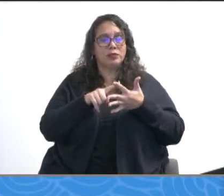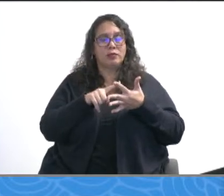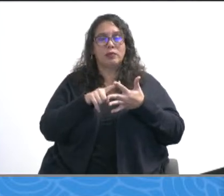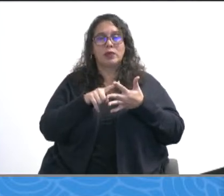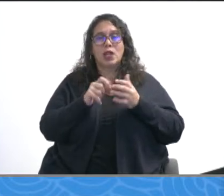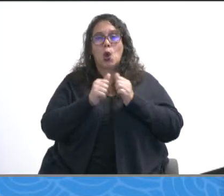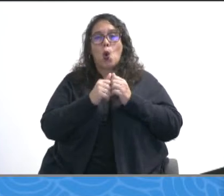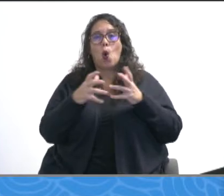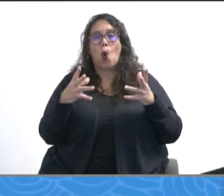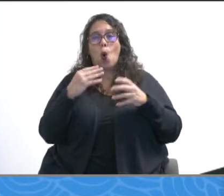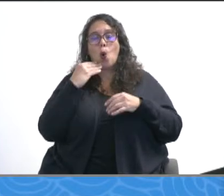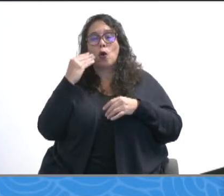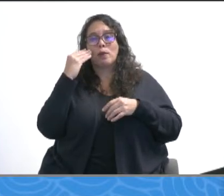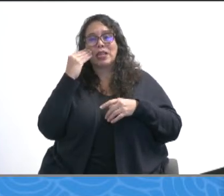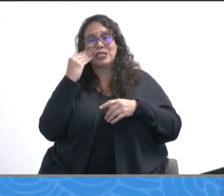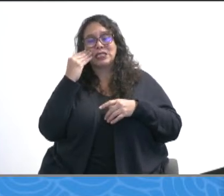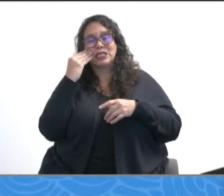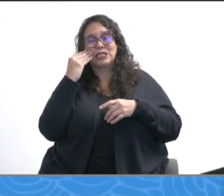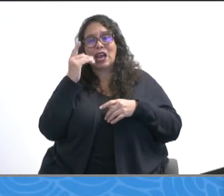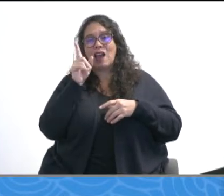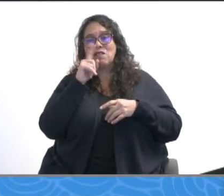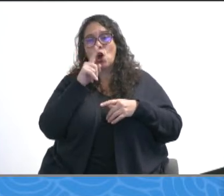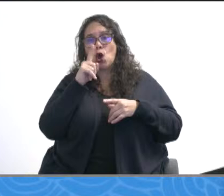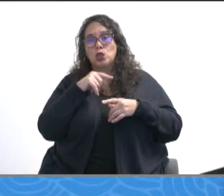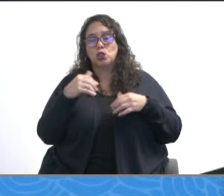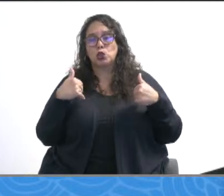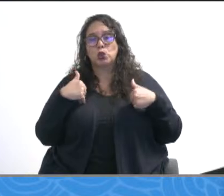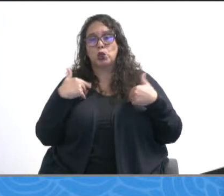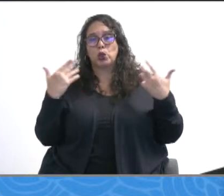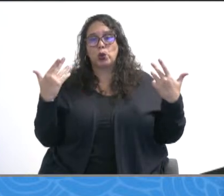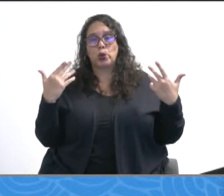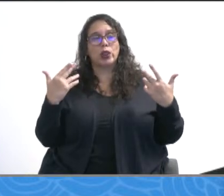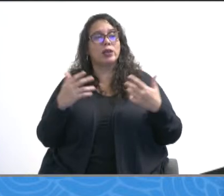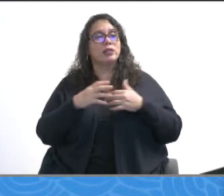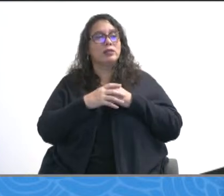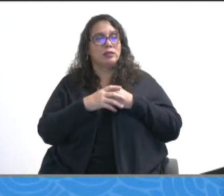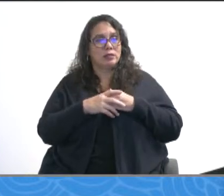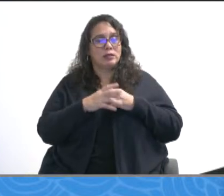and foster youth program with additional social workers.